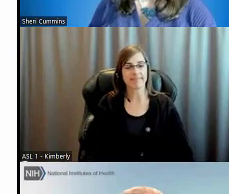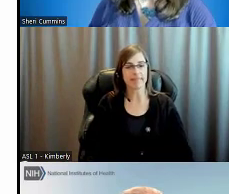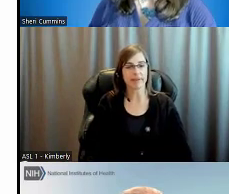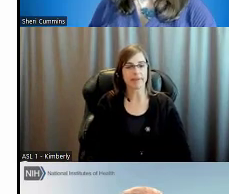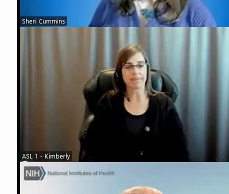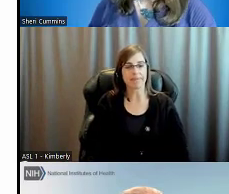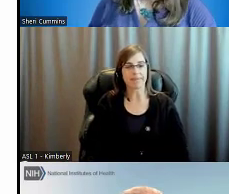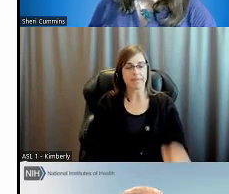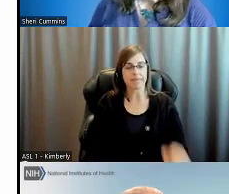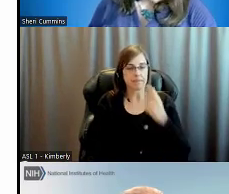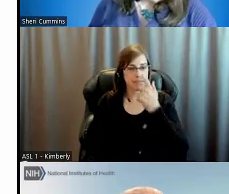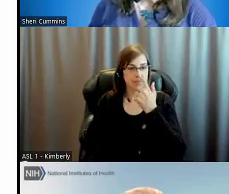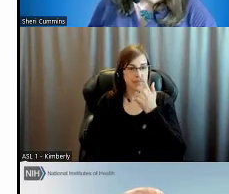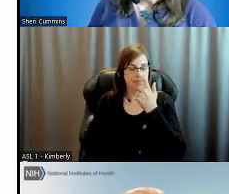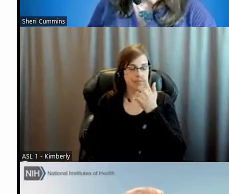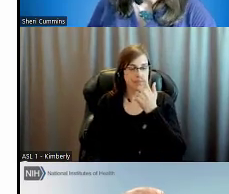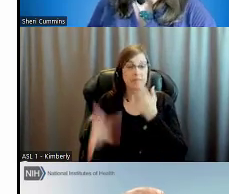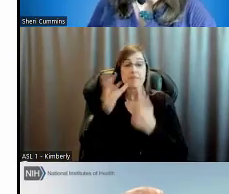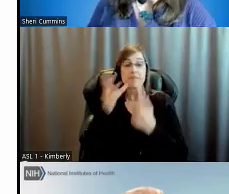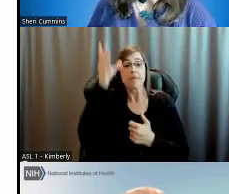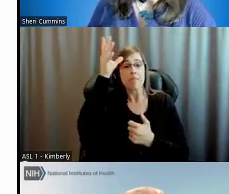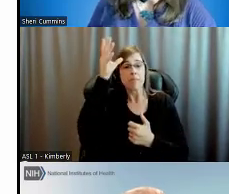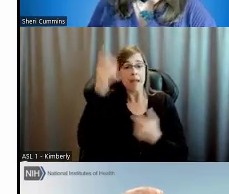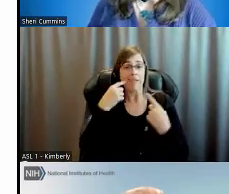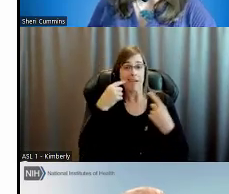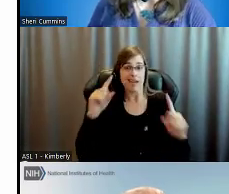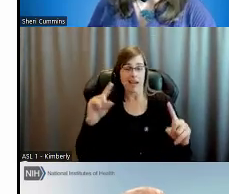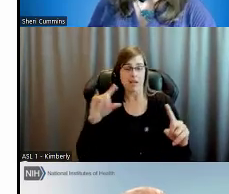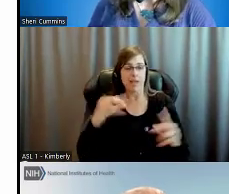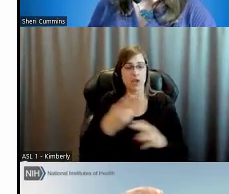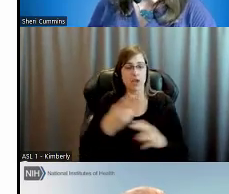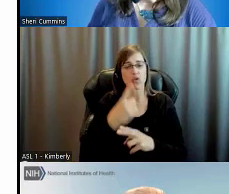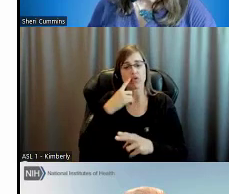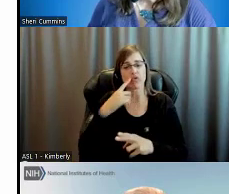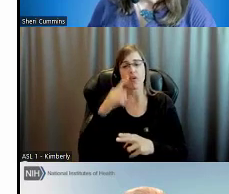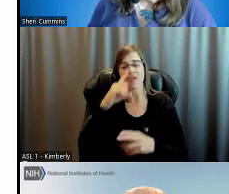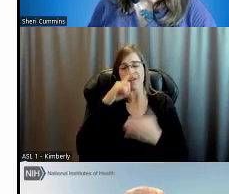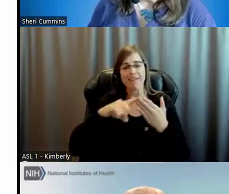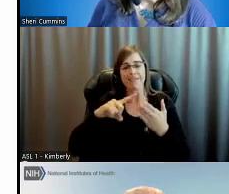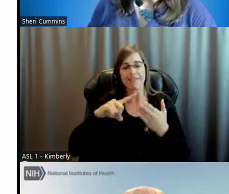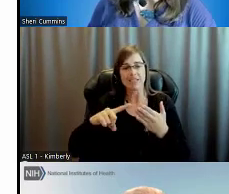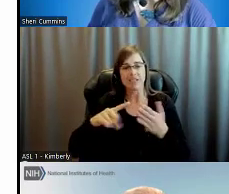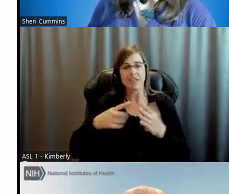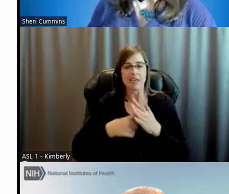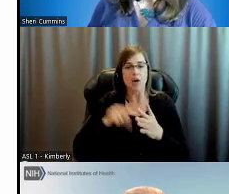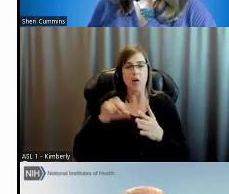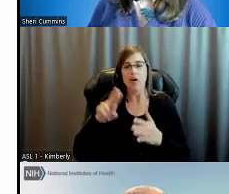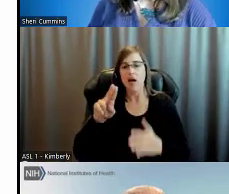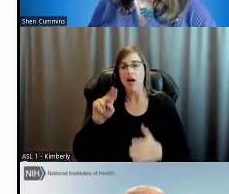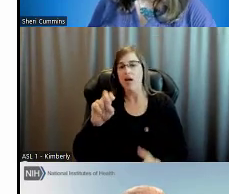Then, we have something called Parent Announcements, and these are used for what we call investigator-initiated or unsolicited research.